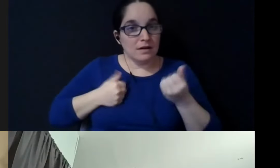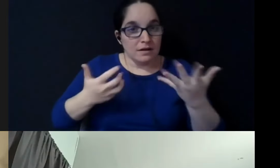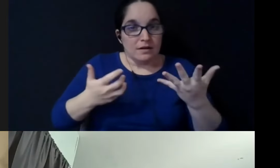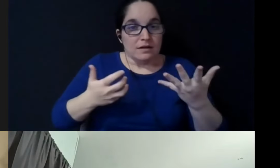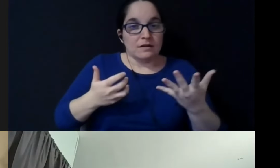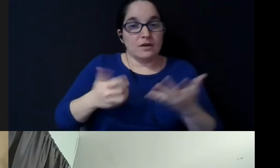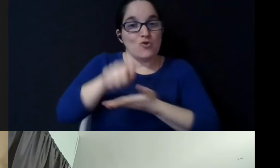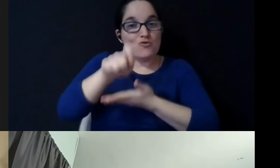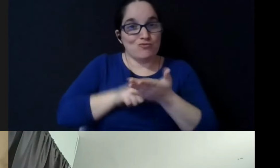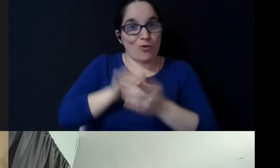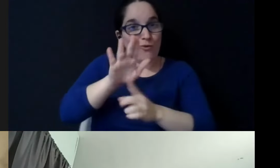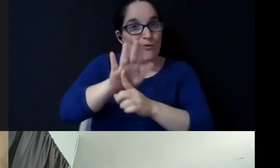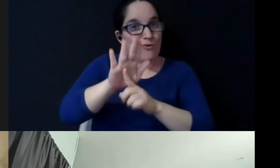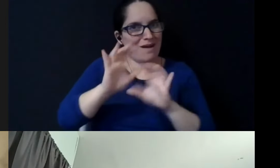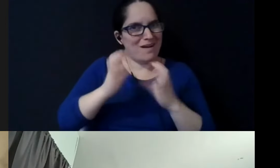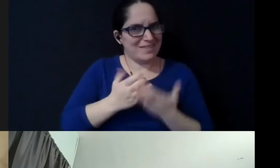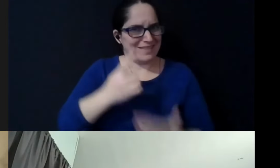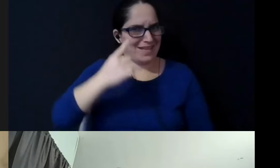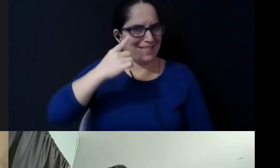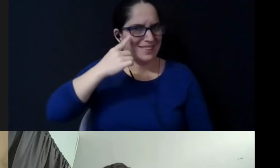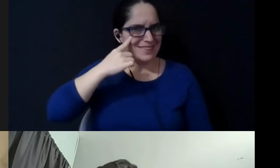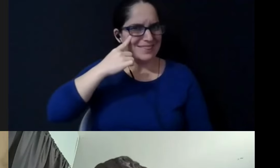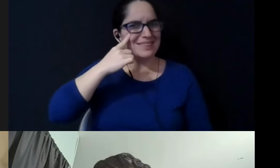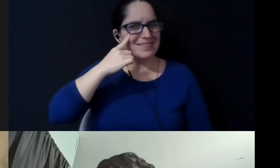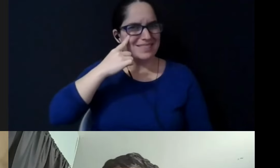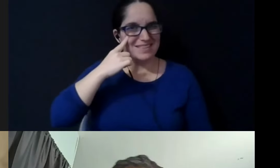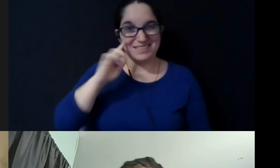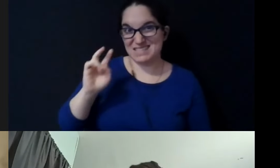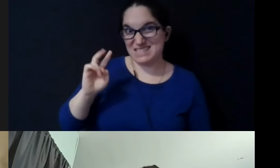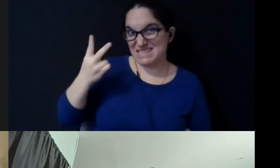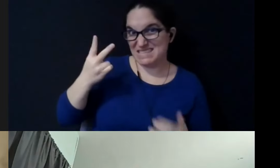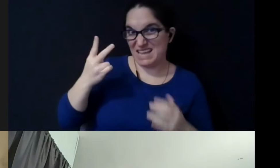class. I think this was the first or the second, the second class meeting, but my exquisite